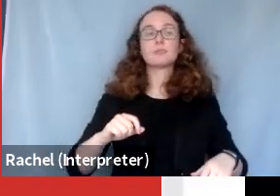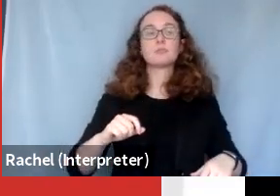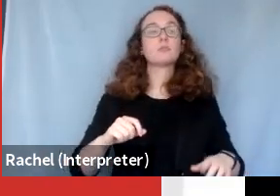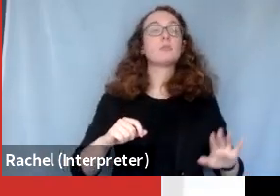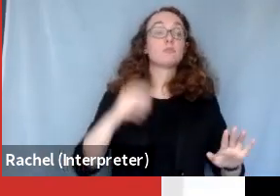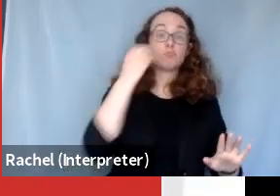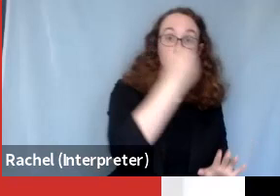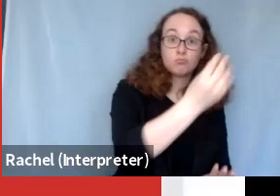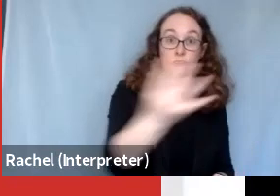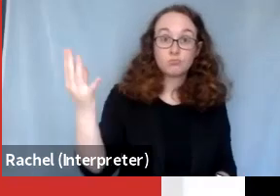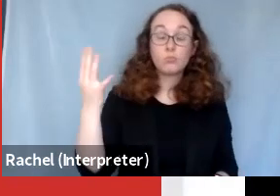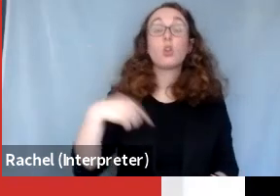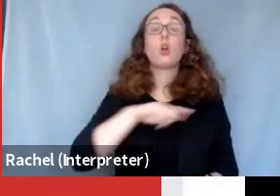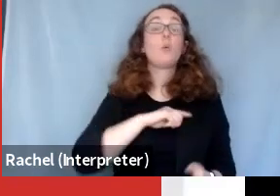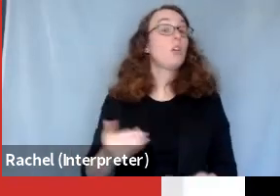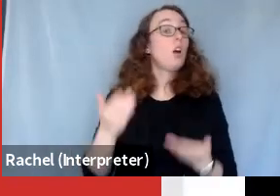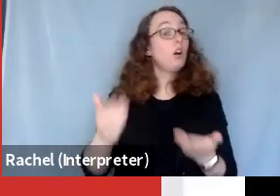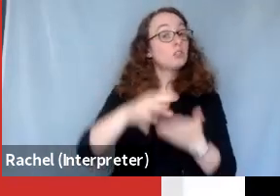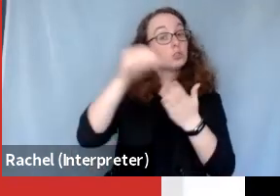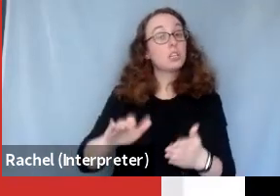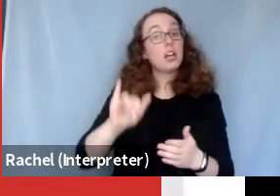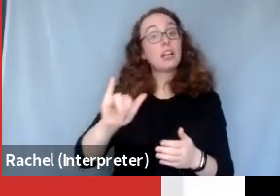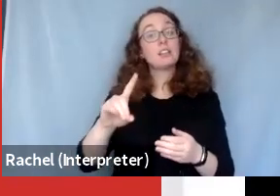are offering student ID cards through the Student Activities office.